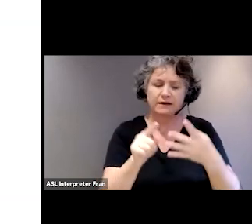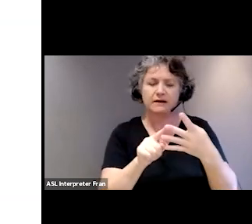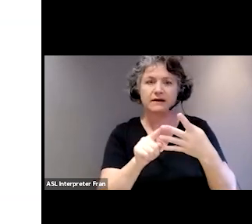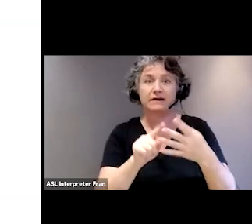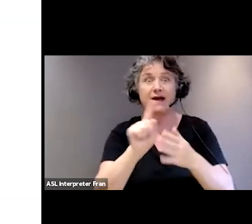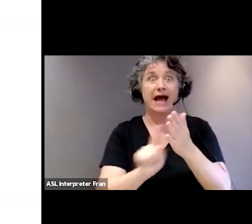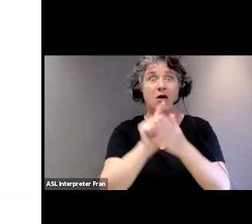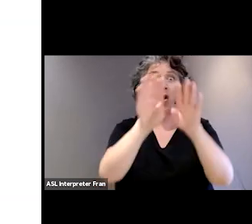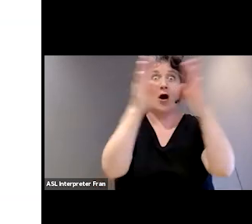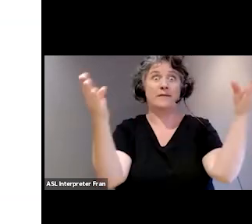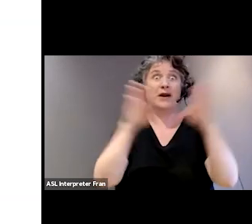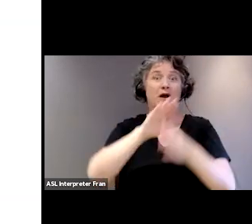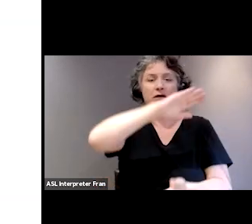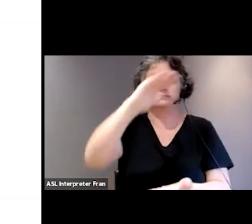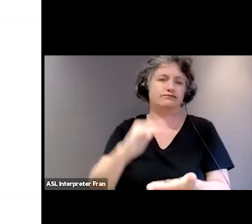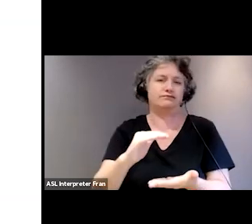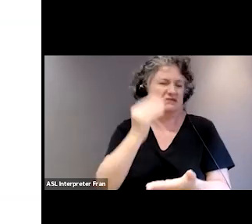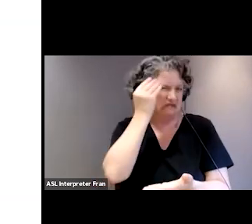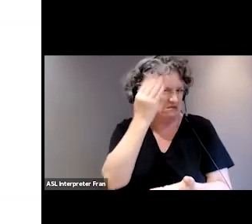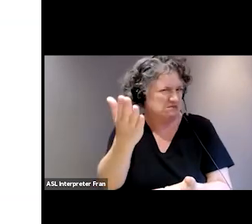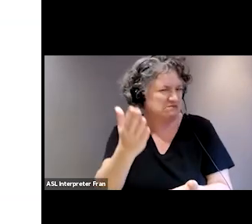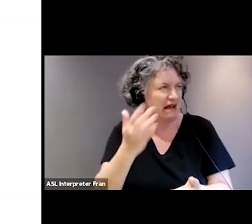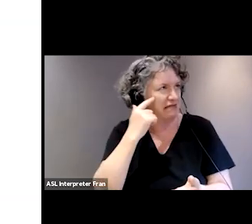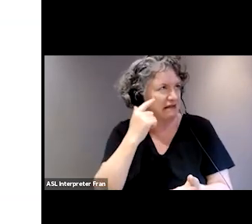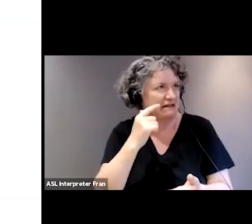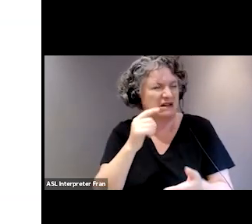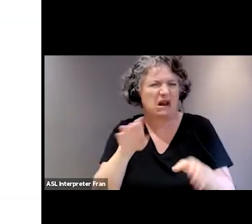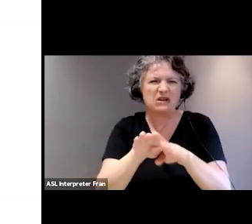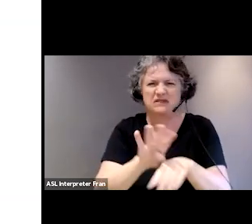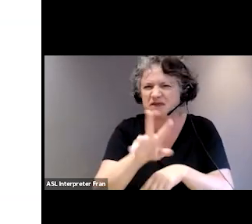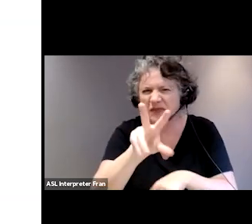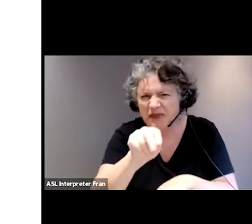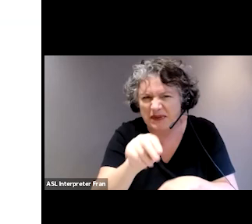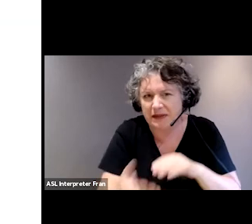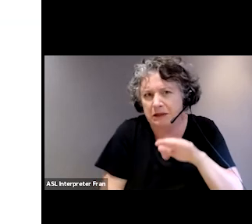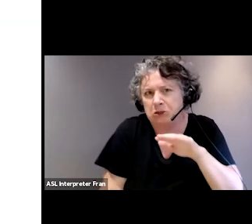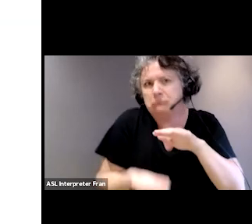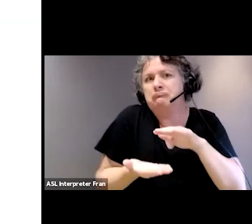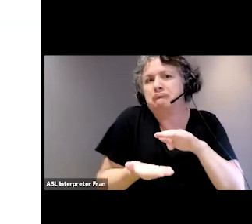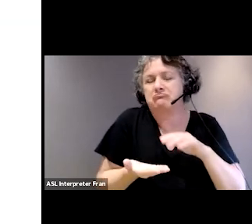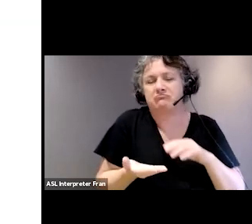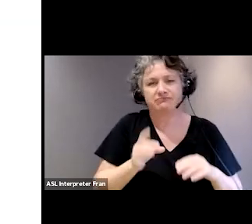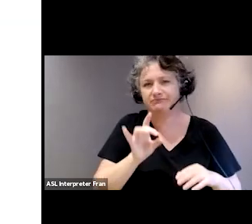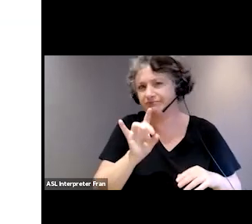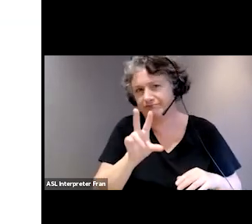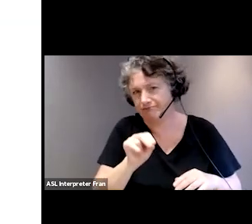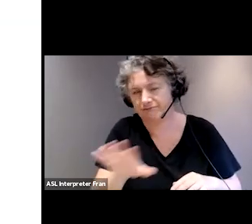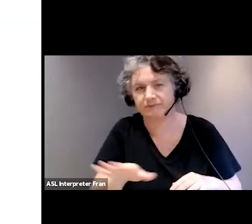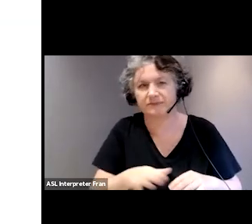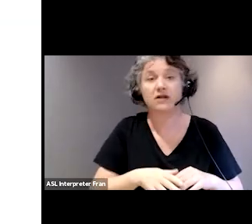lastly, this is our information from Toronto public health. Our number is 416-338-7600. The TTY is